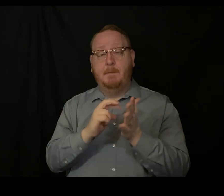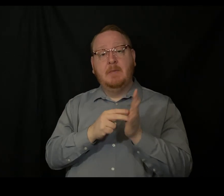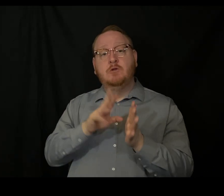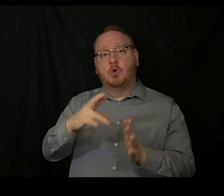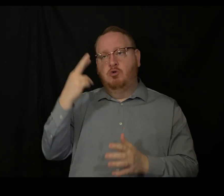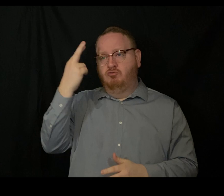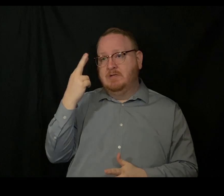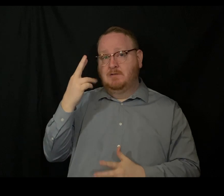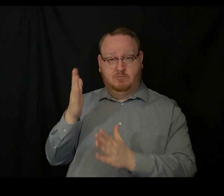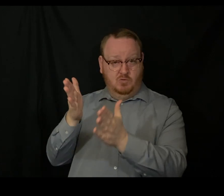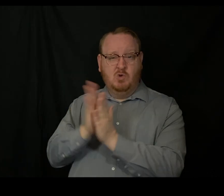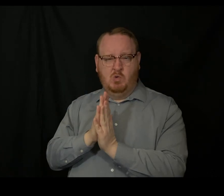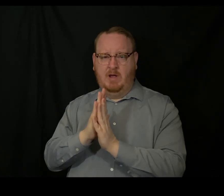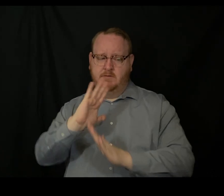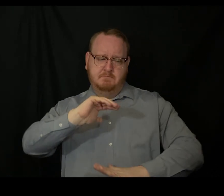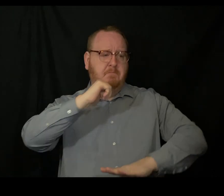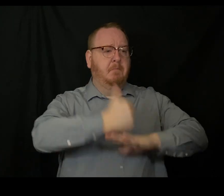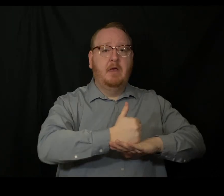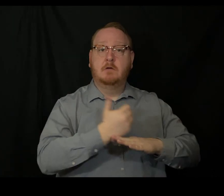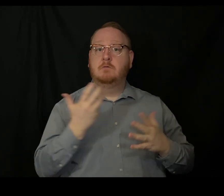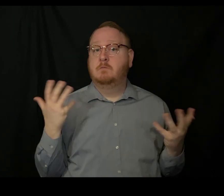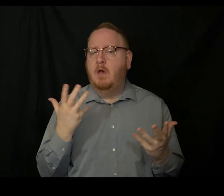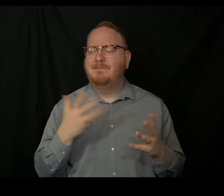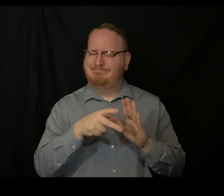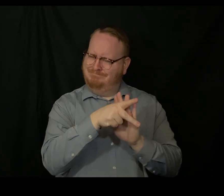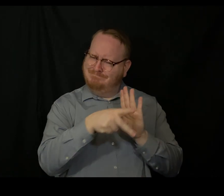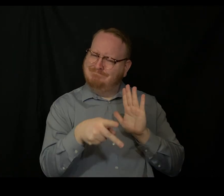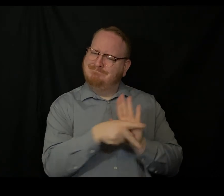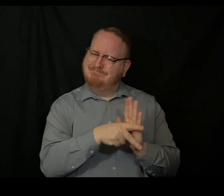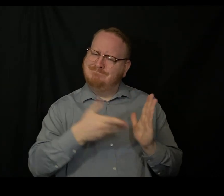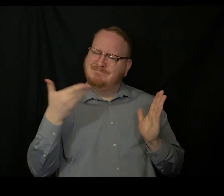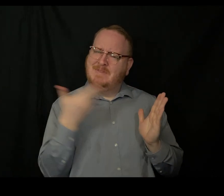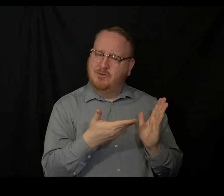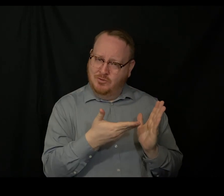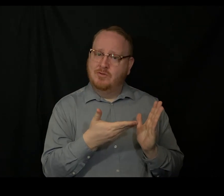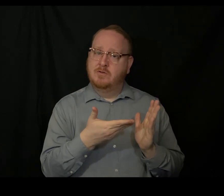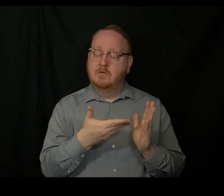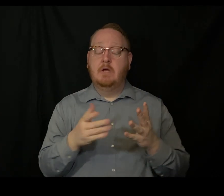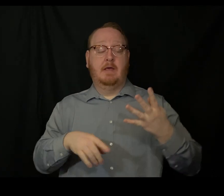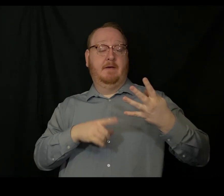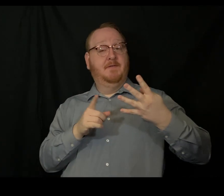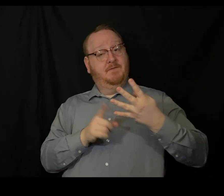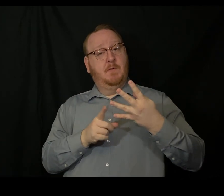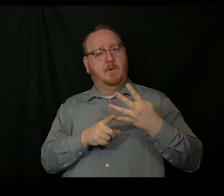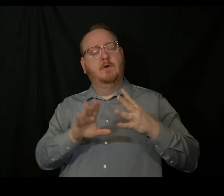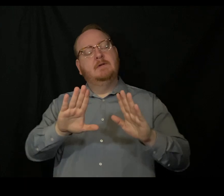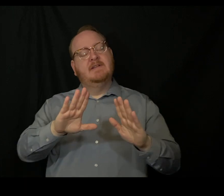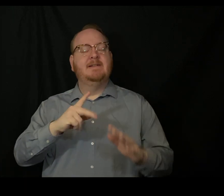founded in policy. And lastly, this is a very personal resource